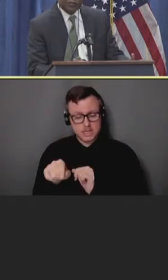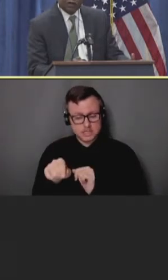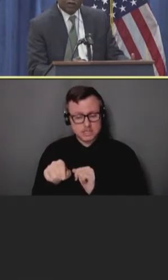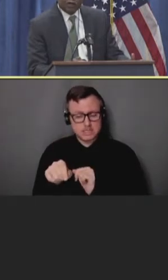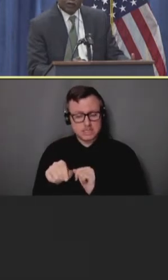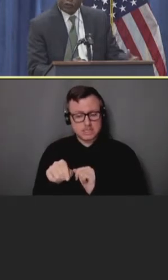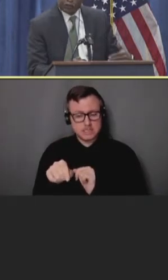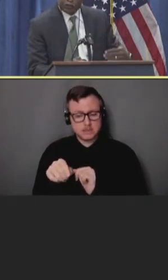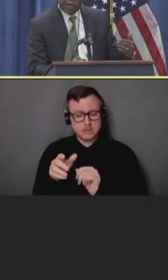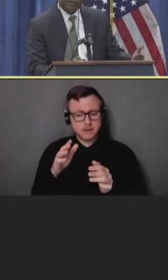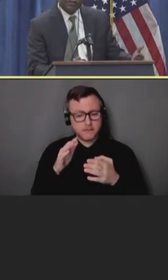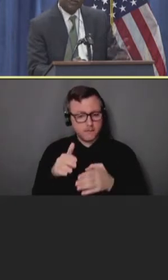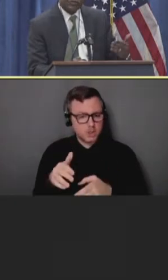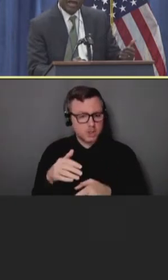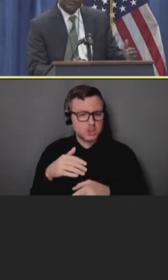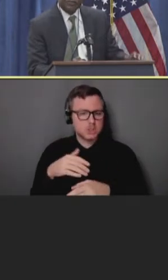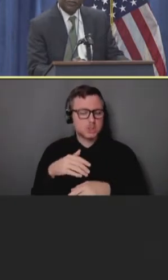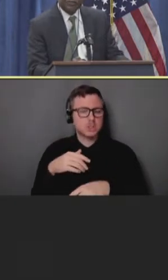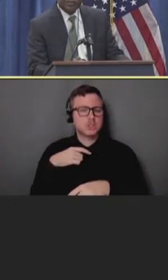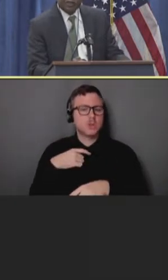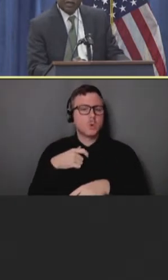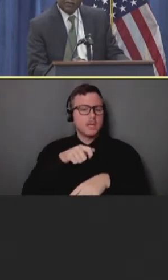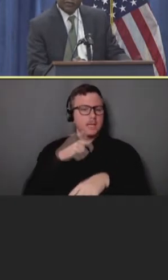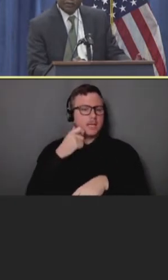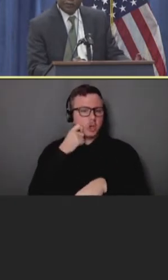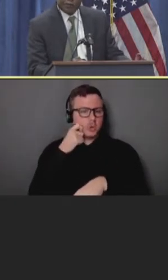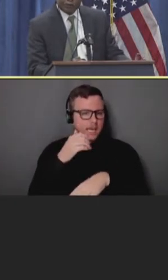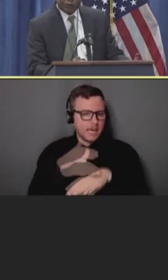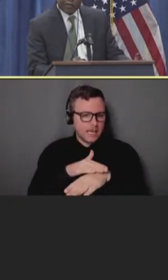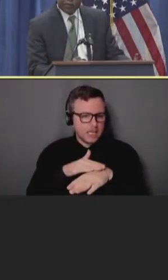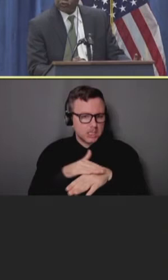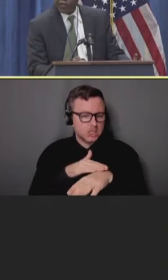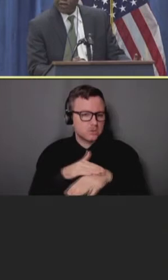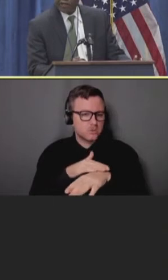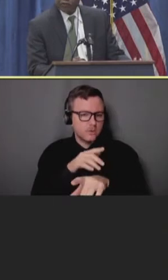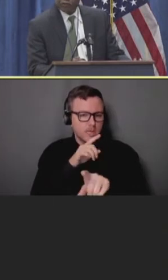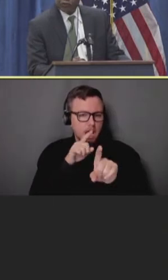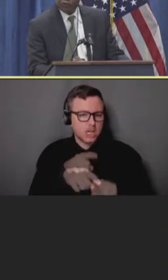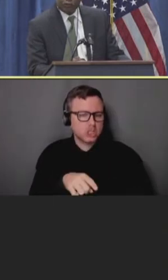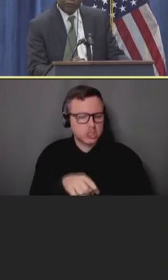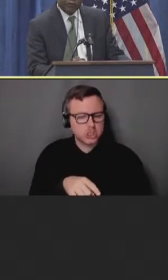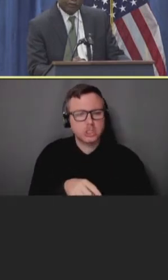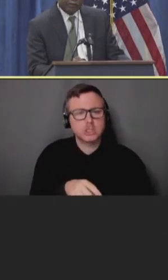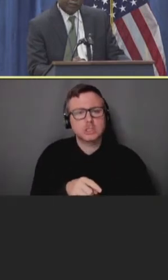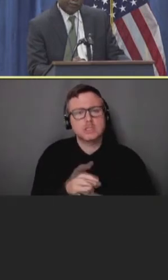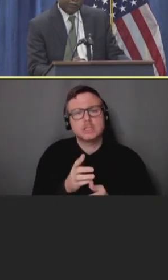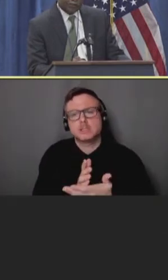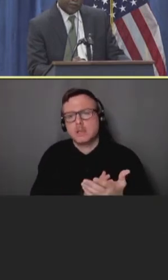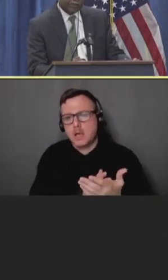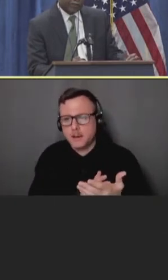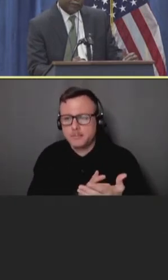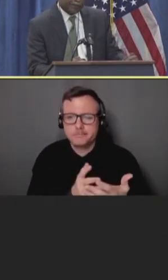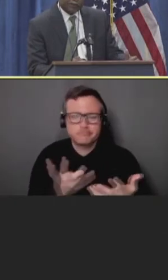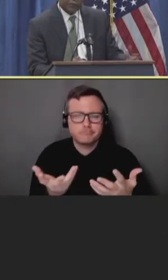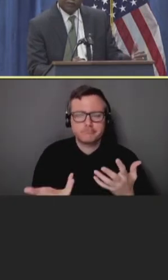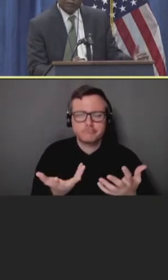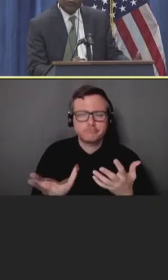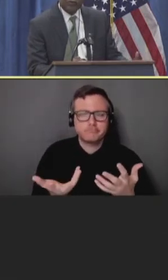on cutaneous reactions. Some of the cutaneous reactions were just subject of just the immune